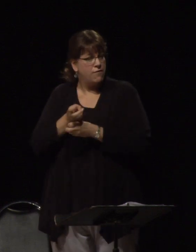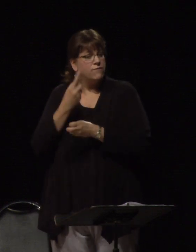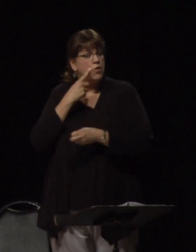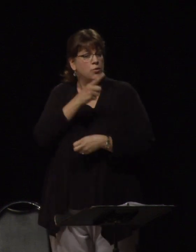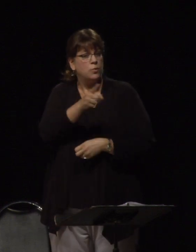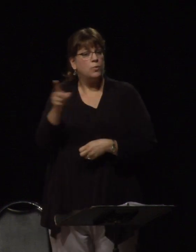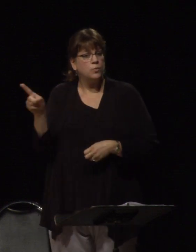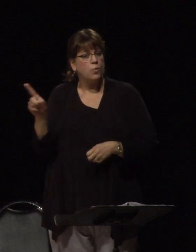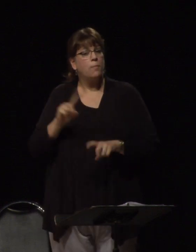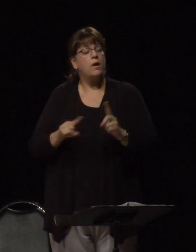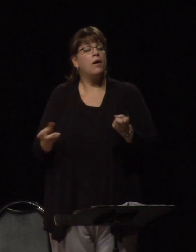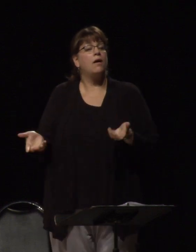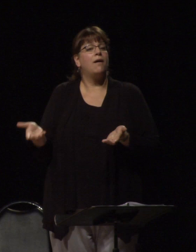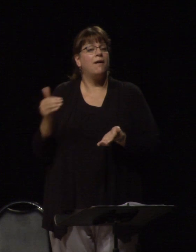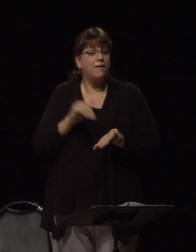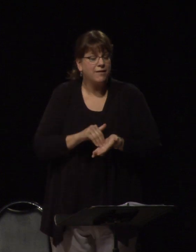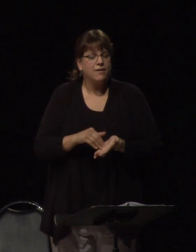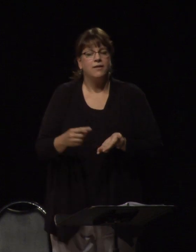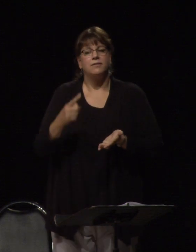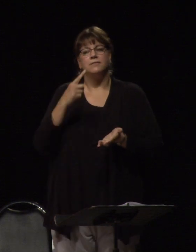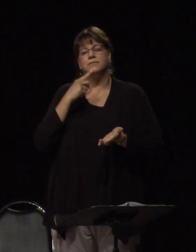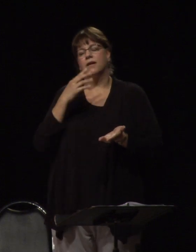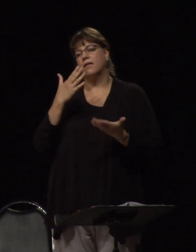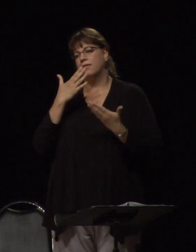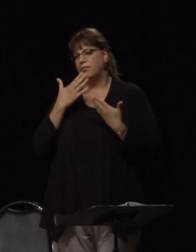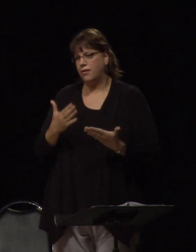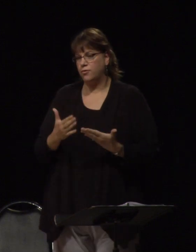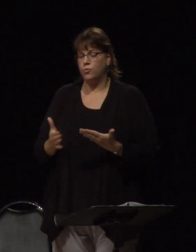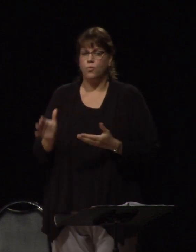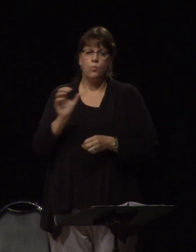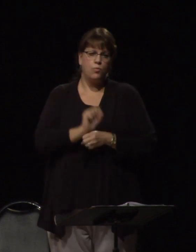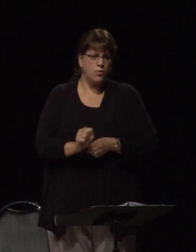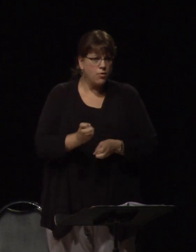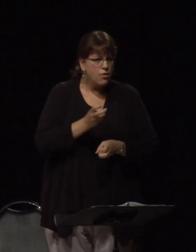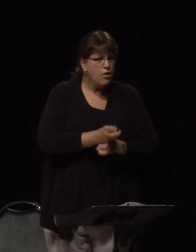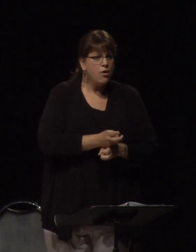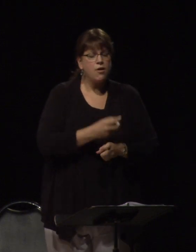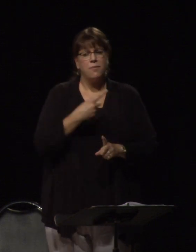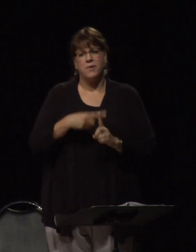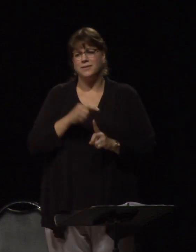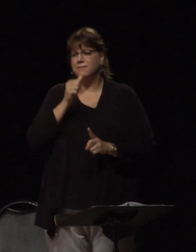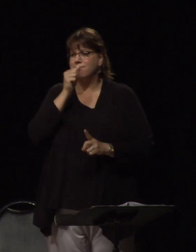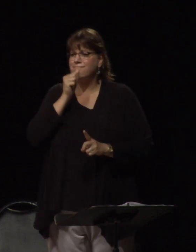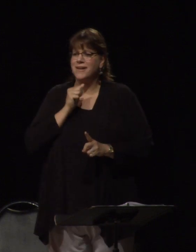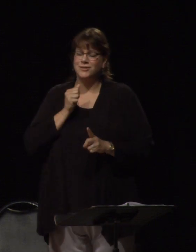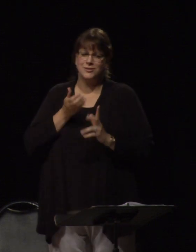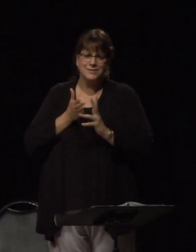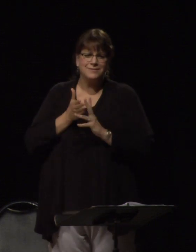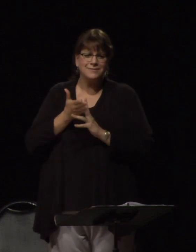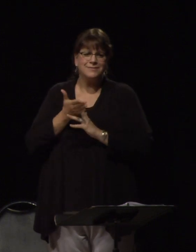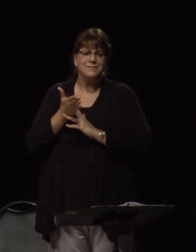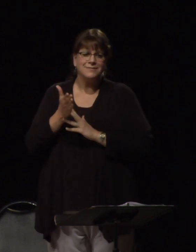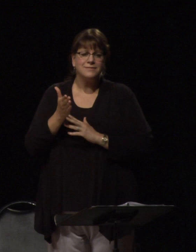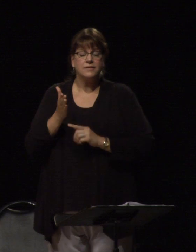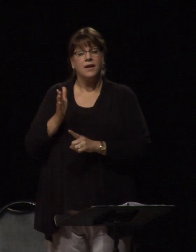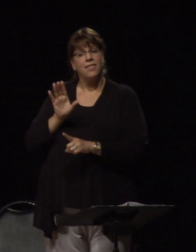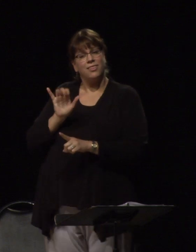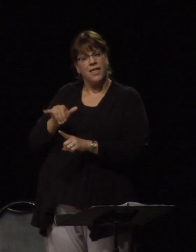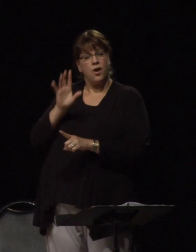DEBT FOR YOUR HARD WORK AND YOUR PATIENCE. I DON'T KNOW IF THIS PROJECT WILL EVER BE REALLY FINISHED, SINCE COMPLEX INFORMATION